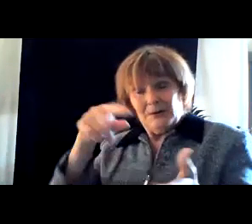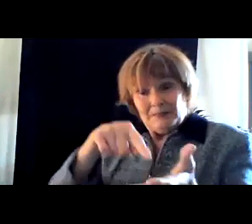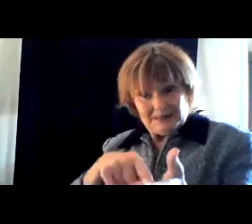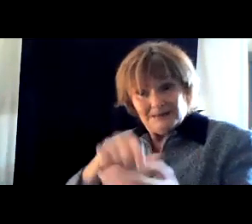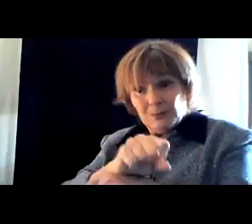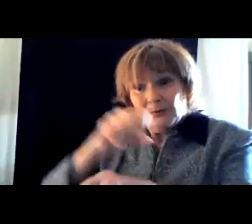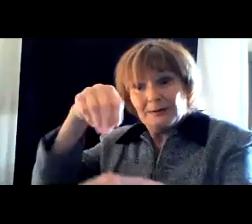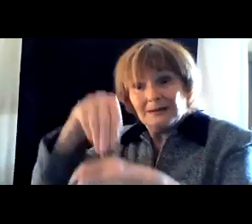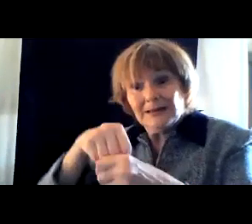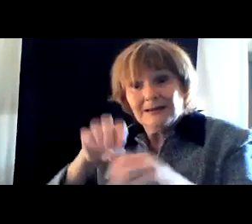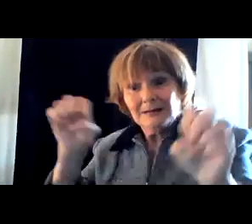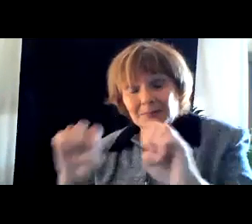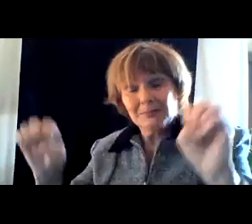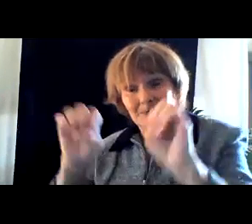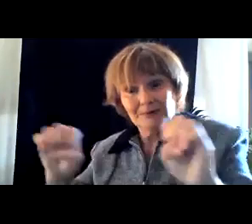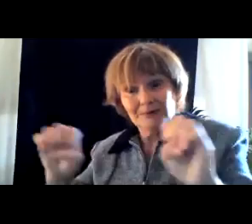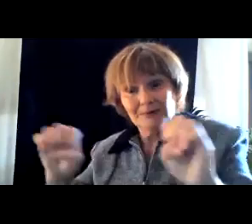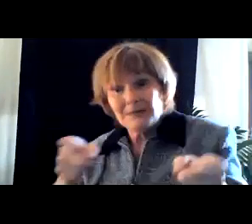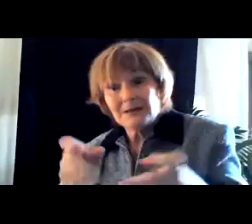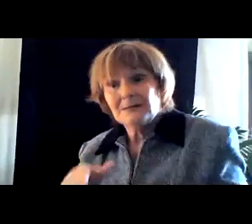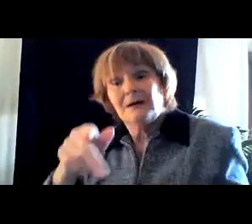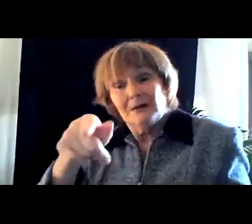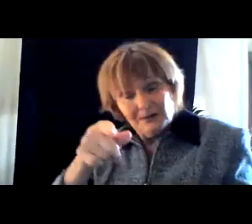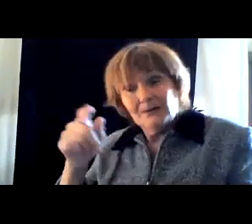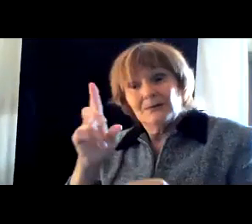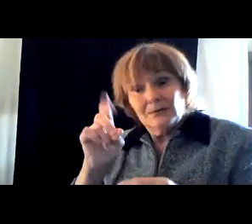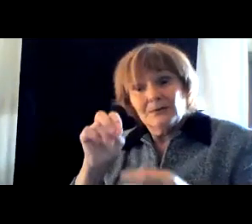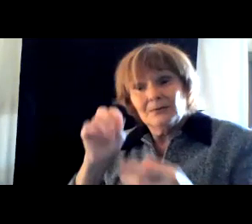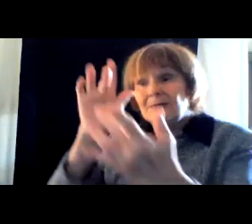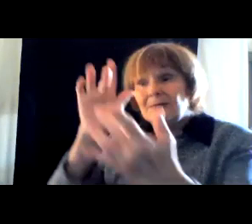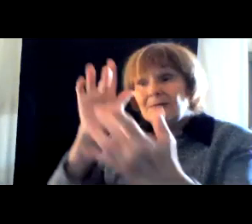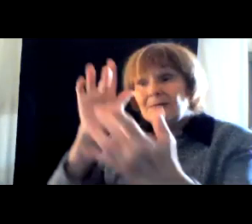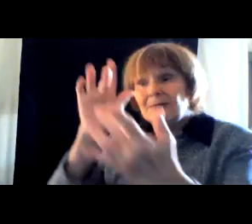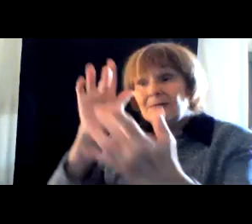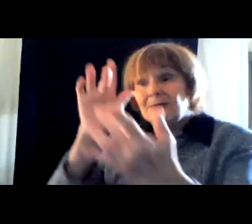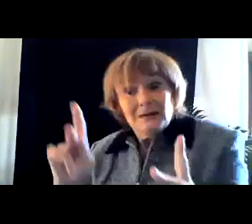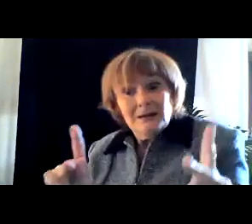in some capacity, are you also reaching out to racial justice groups?